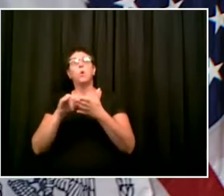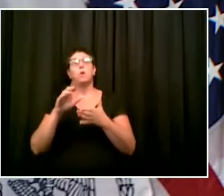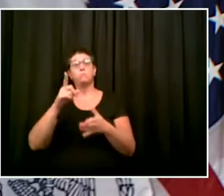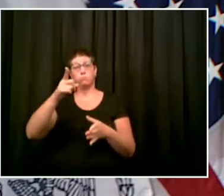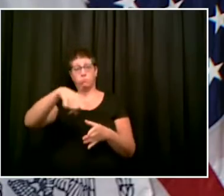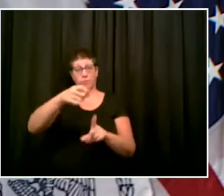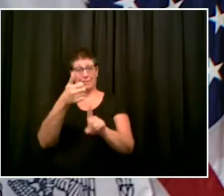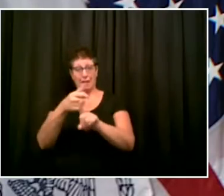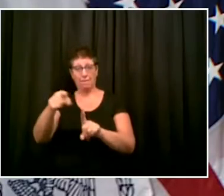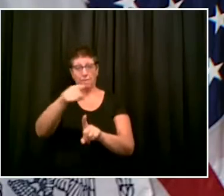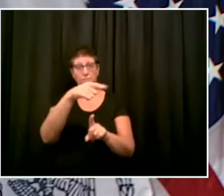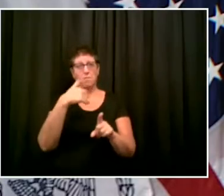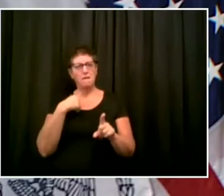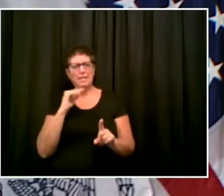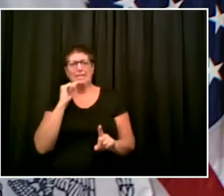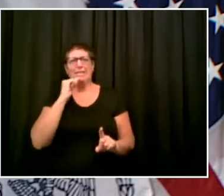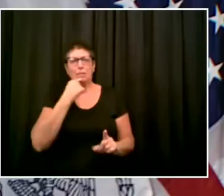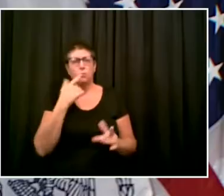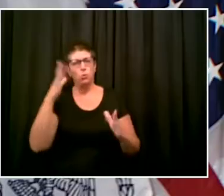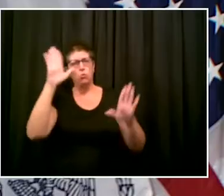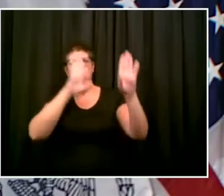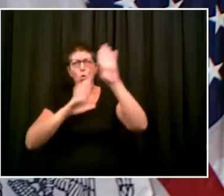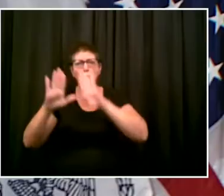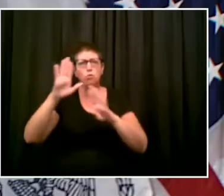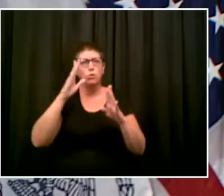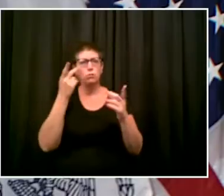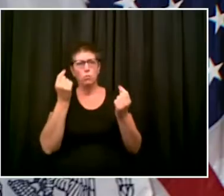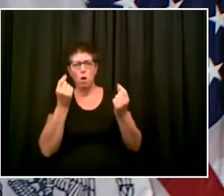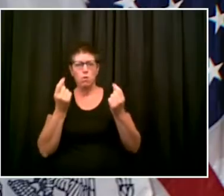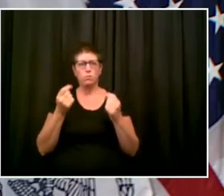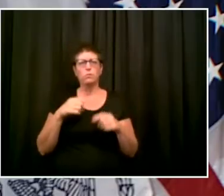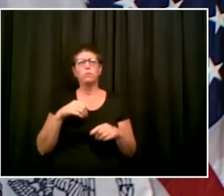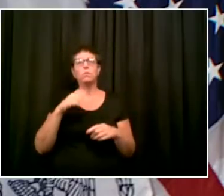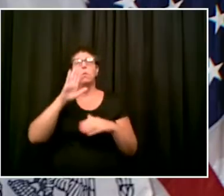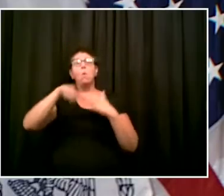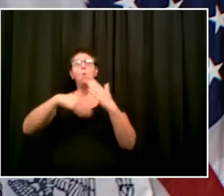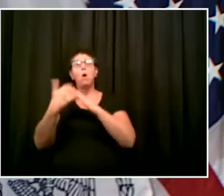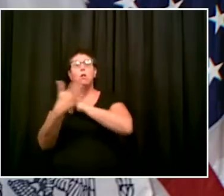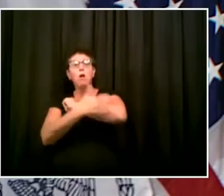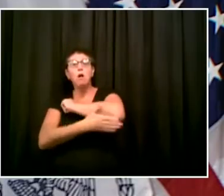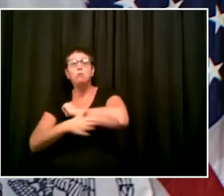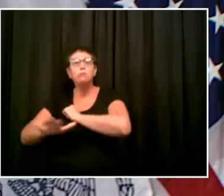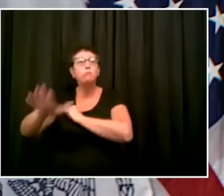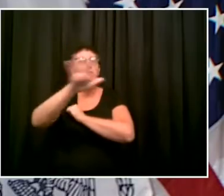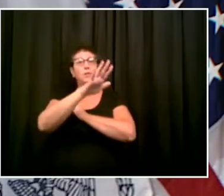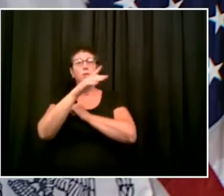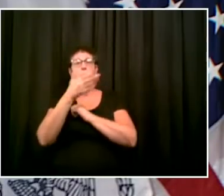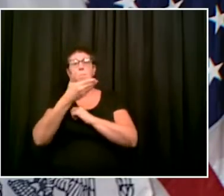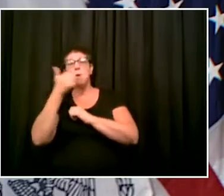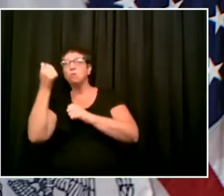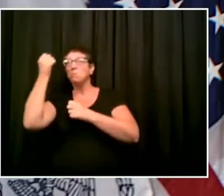SIULMTANEOUSLY. AND THE CONCERNS THAT PEOPLE RACE ALL OVER THIS CITY, ALL OVER THIS COUNTRY IN